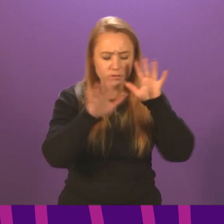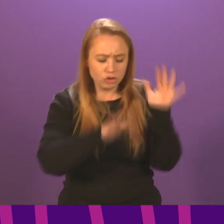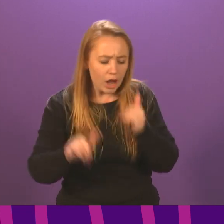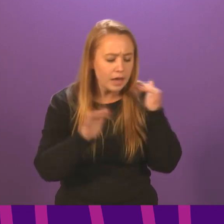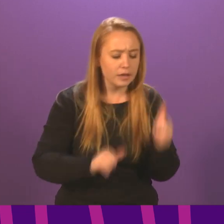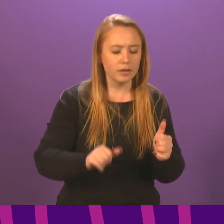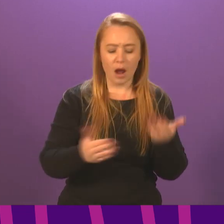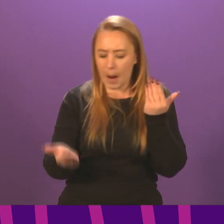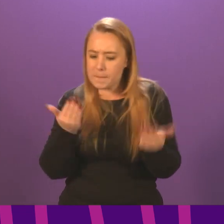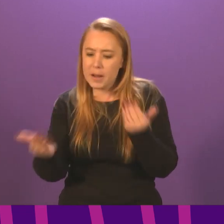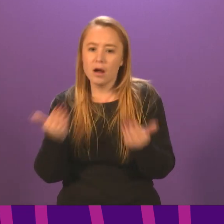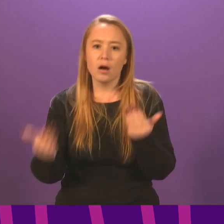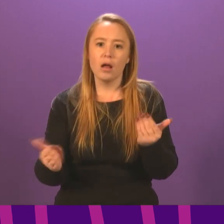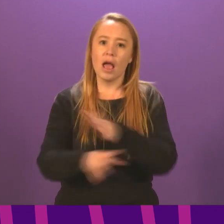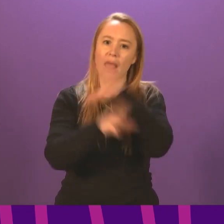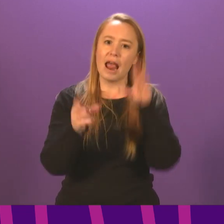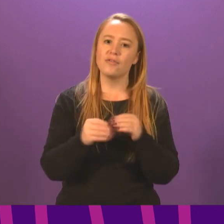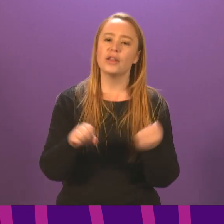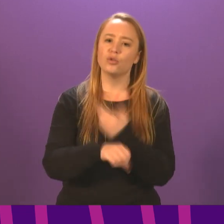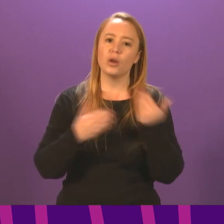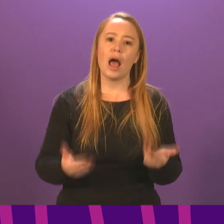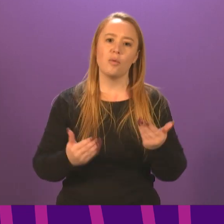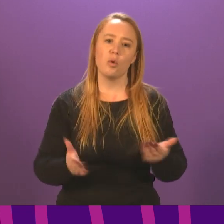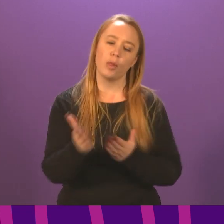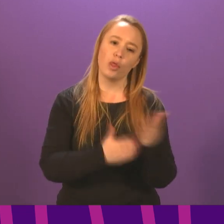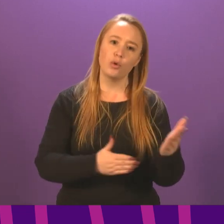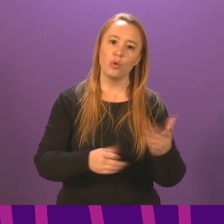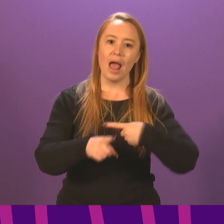and compared to others. That work is being taken forward through Public Health England.